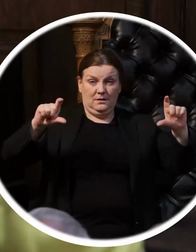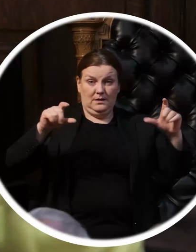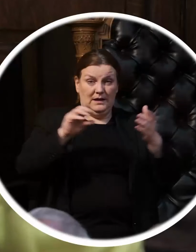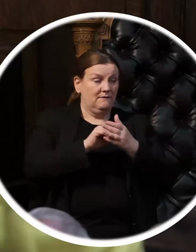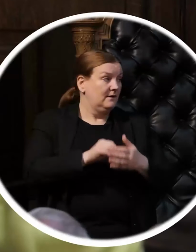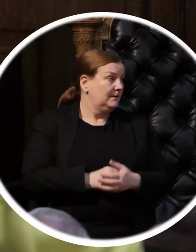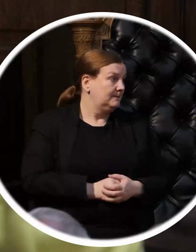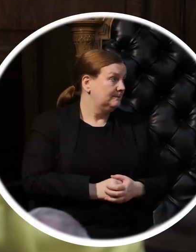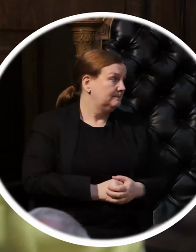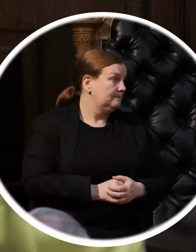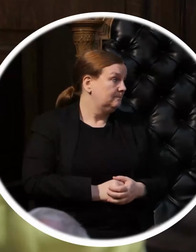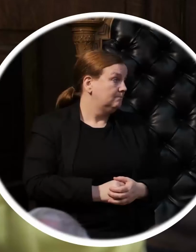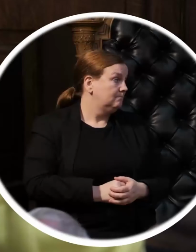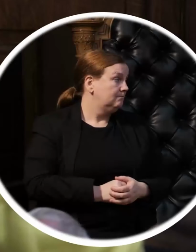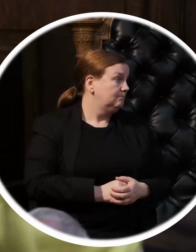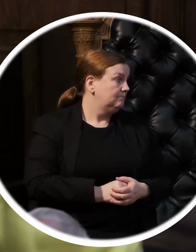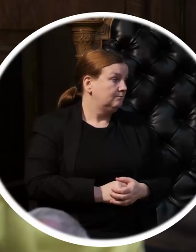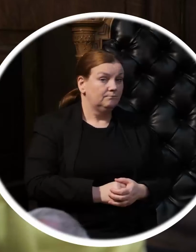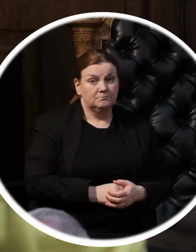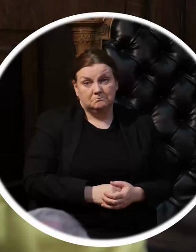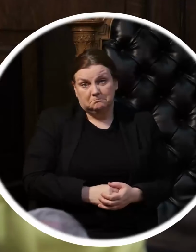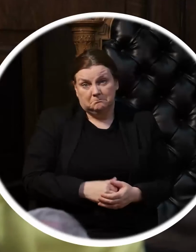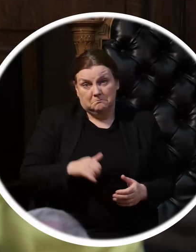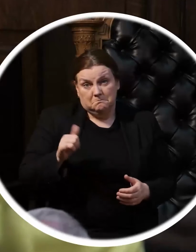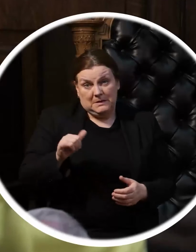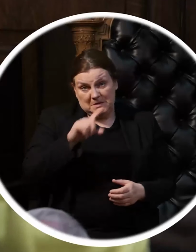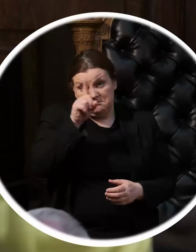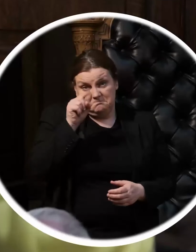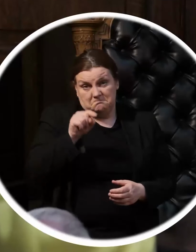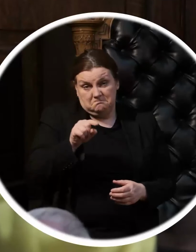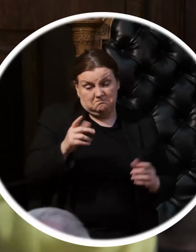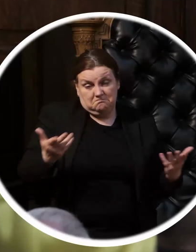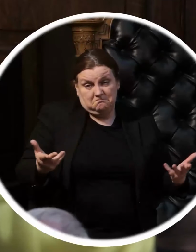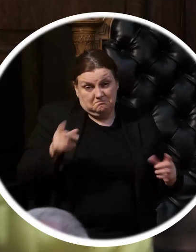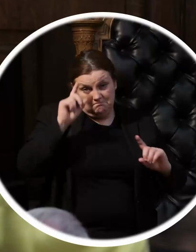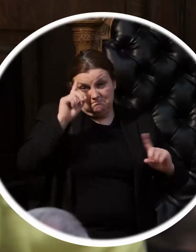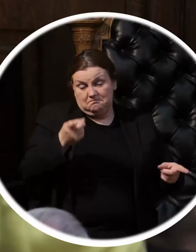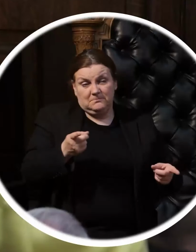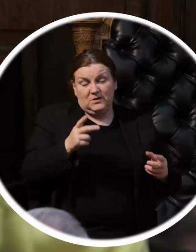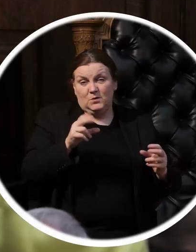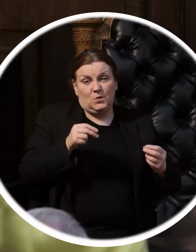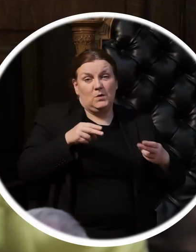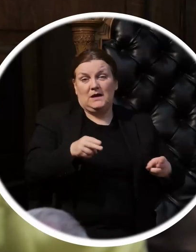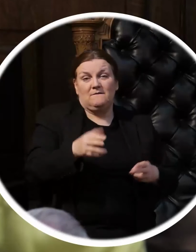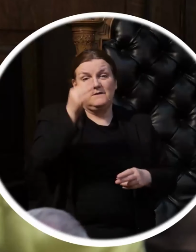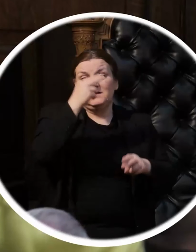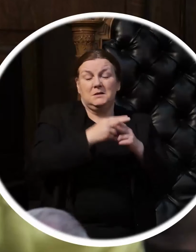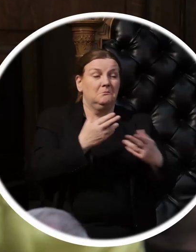But maybe they did? We have no way of finding out, no way of knowing.